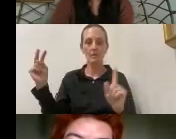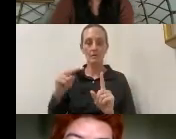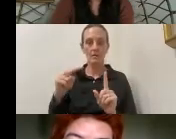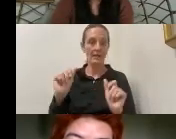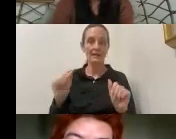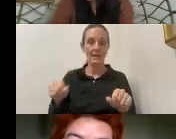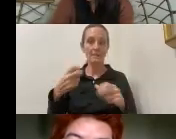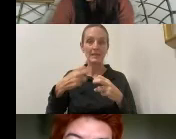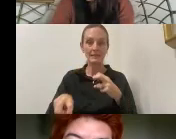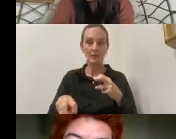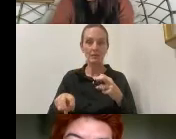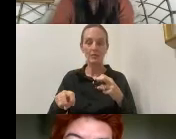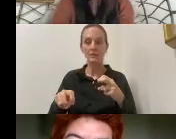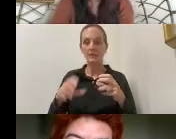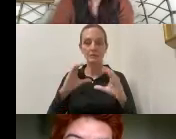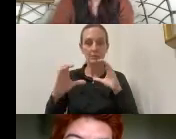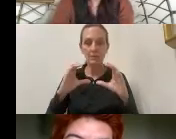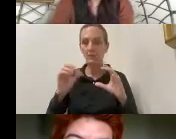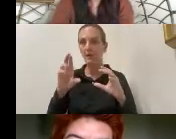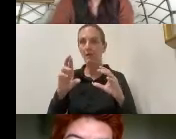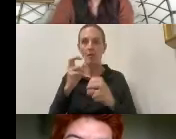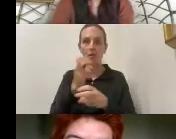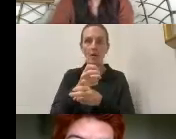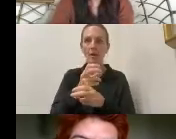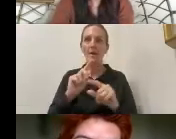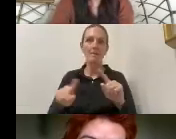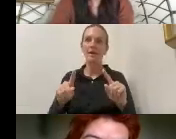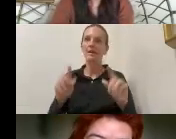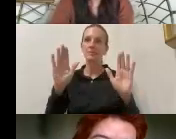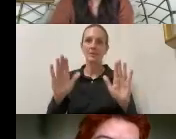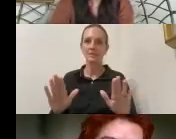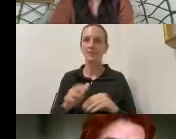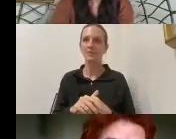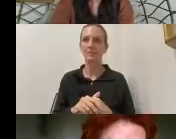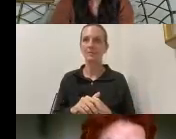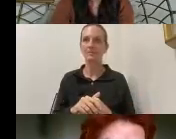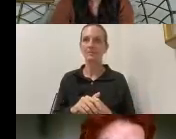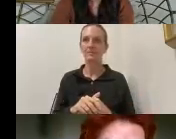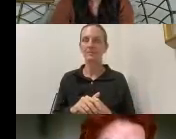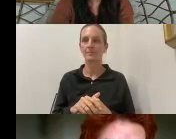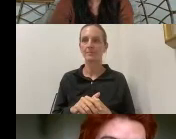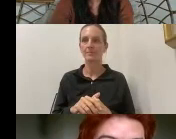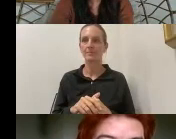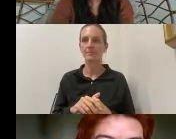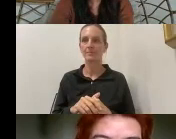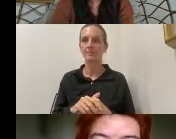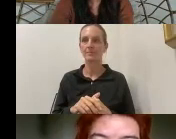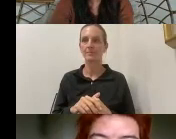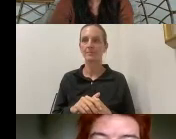I think that's what I have to say on it.